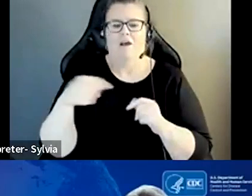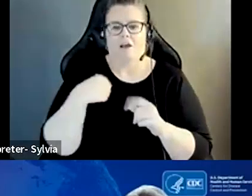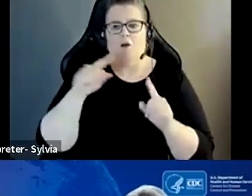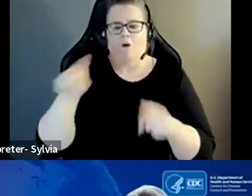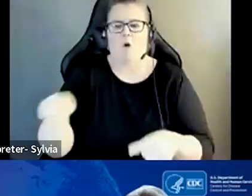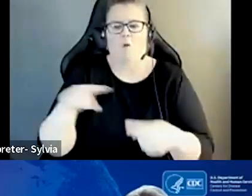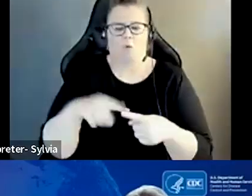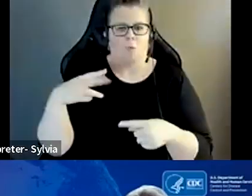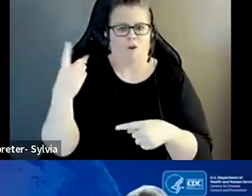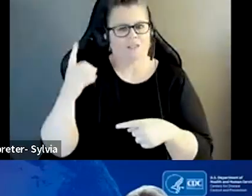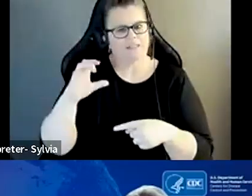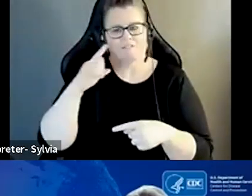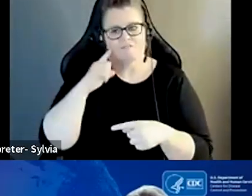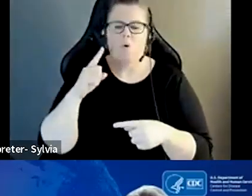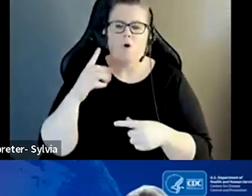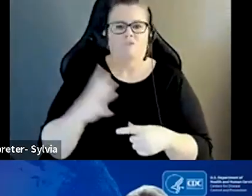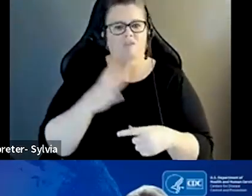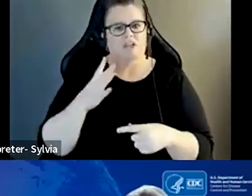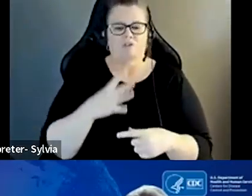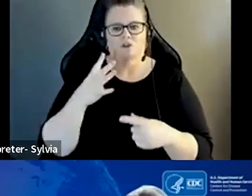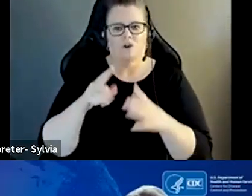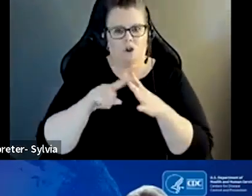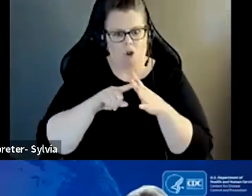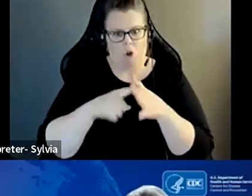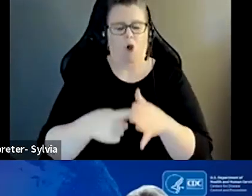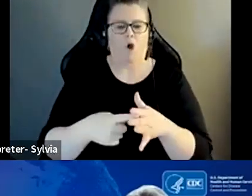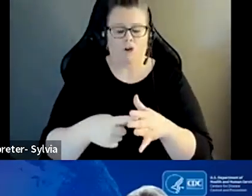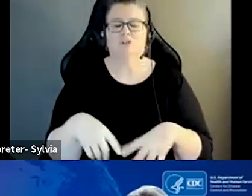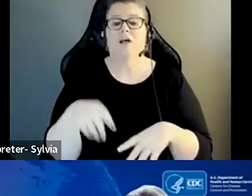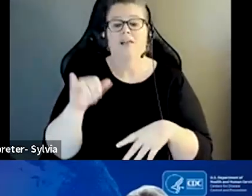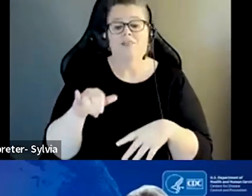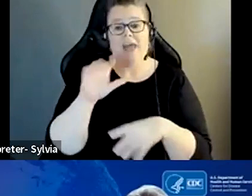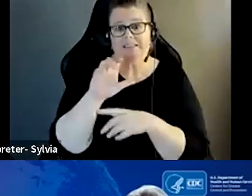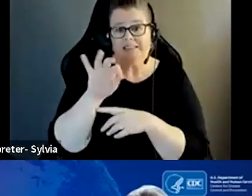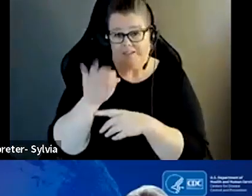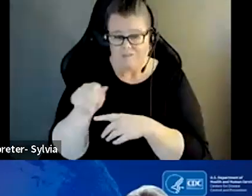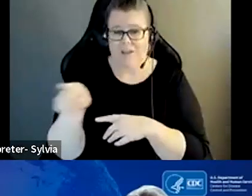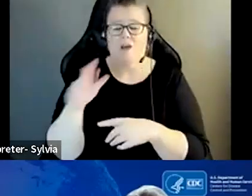Now, CFA will bring together next generation public health data, expert disease modelers,